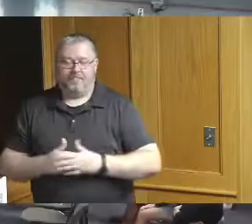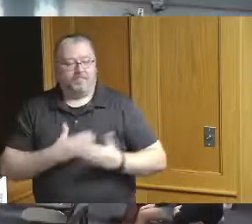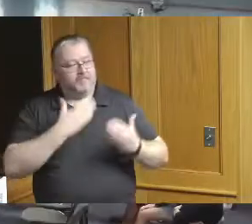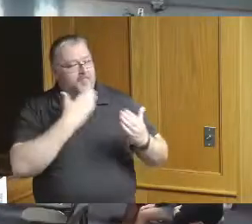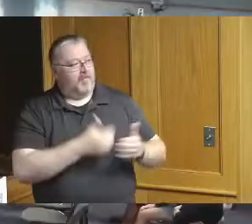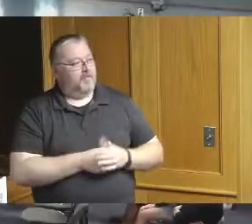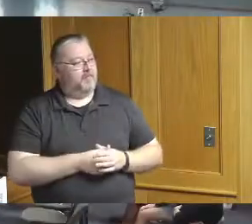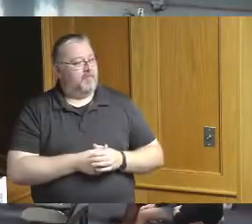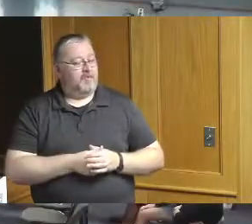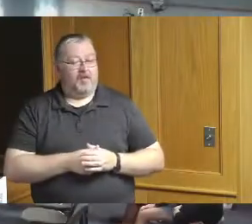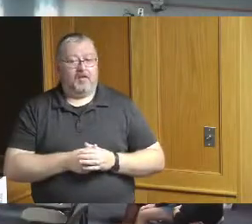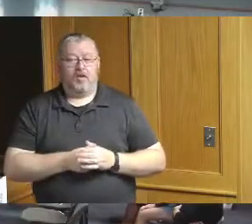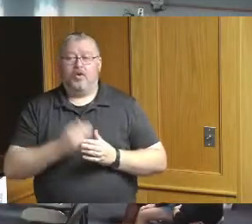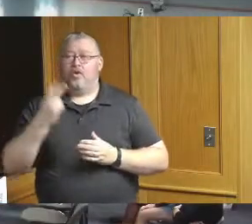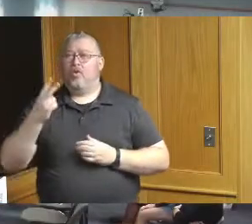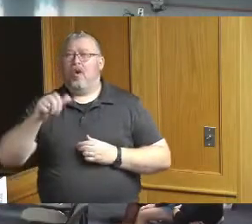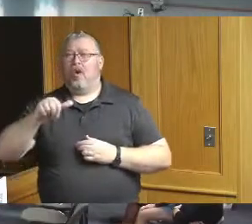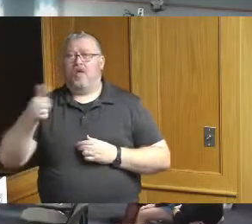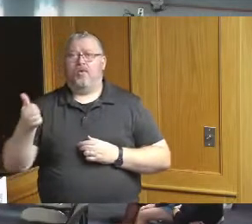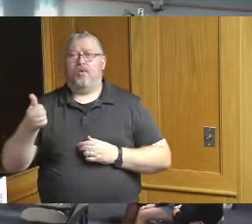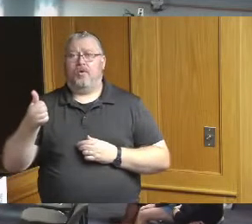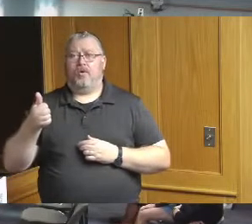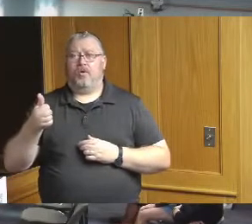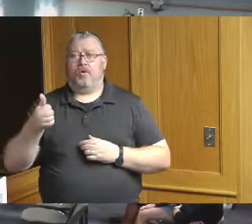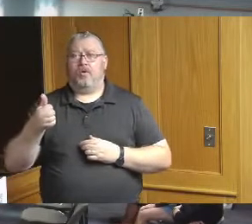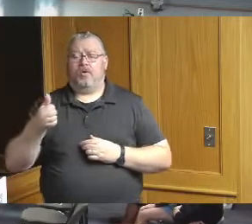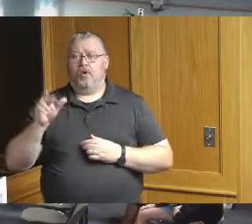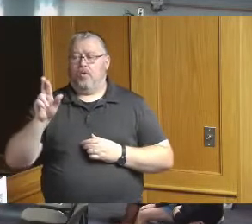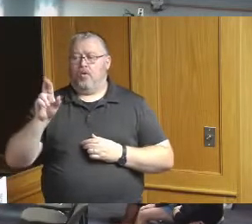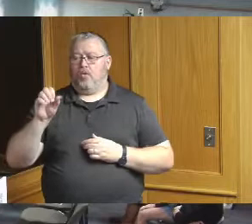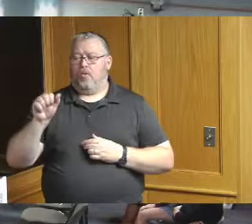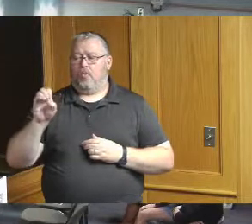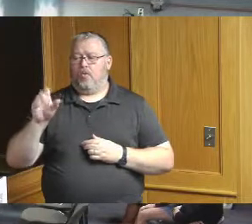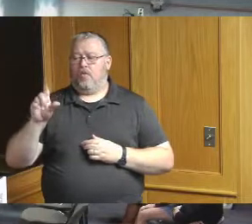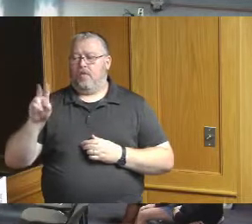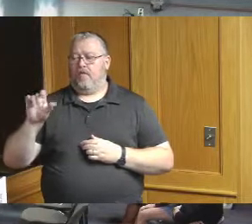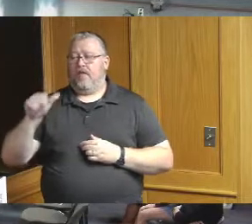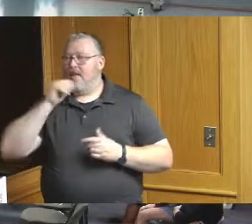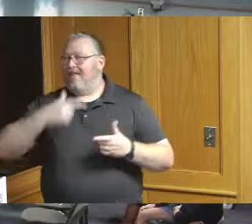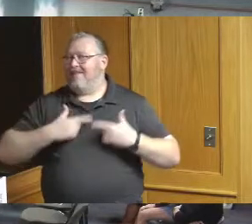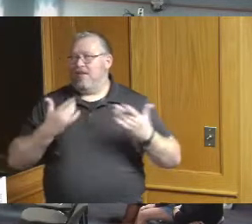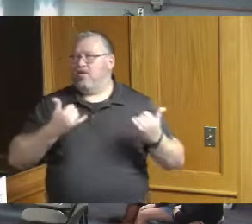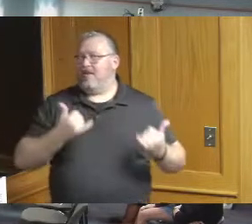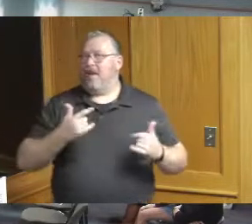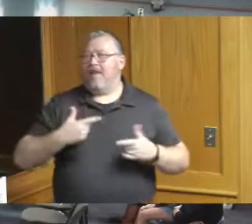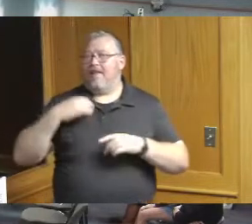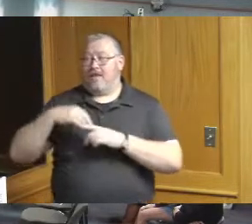and the other there are two other rose level who does not live here now she lives in maryland and